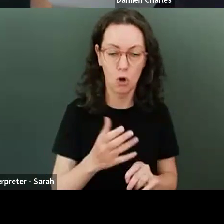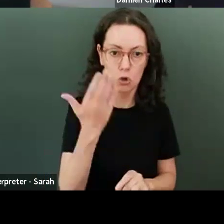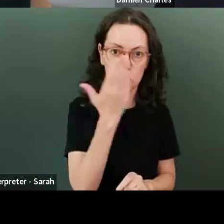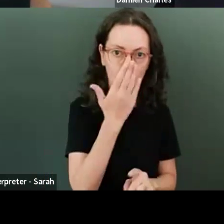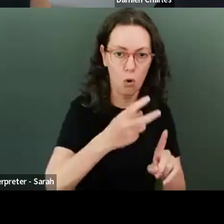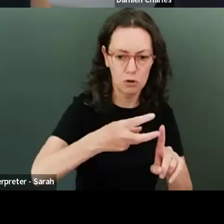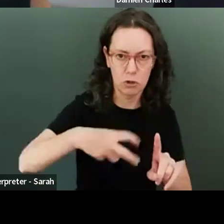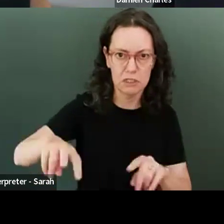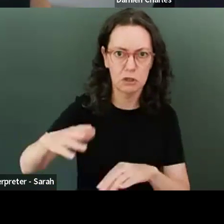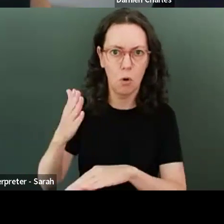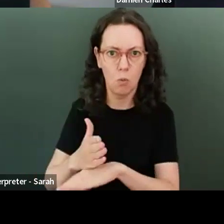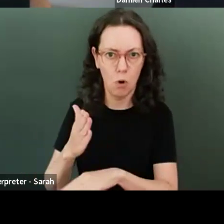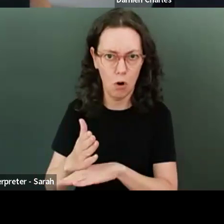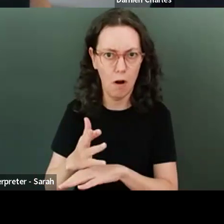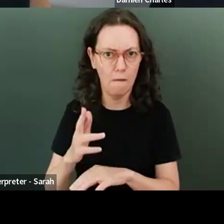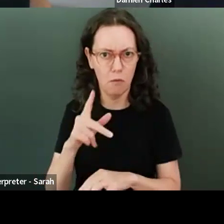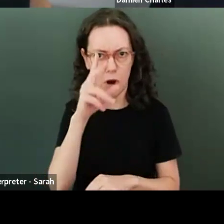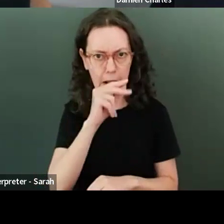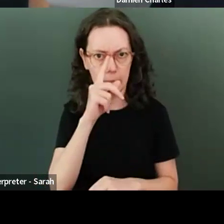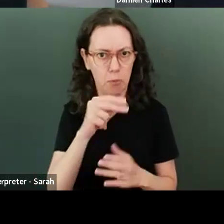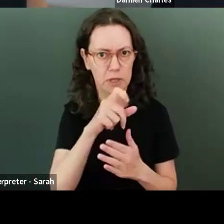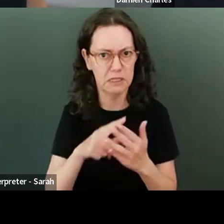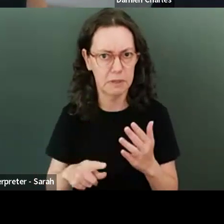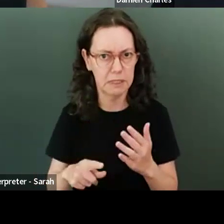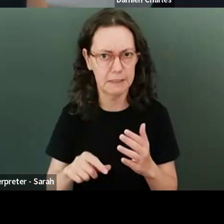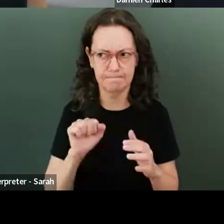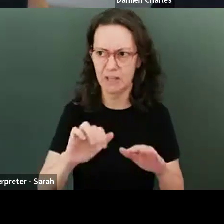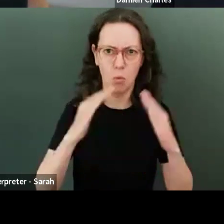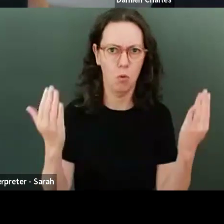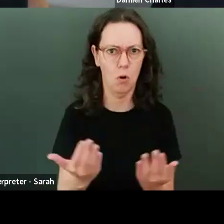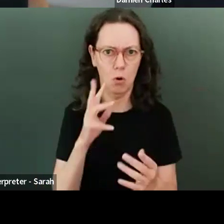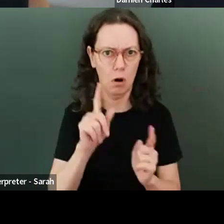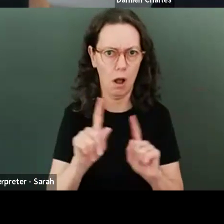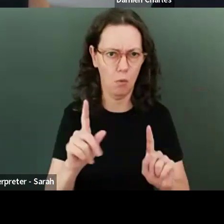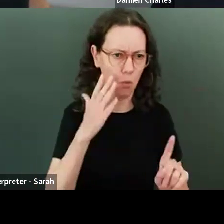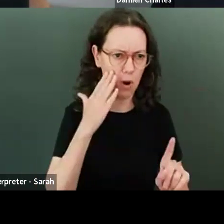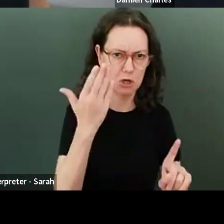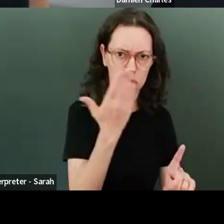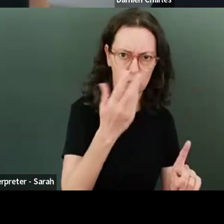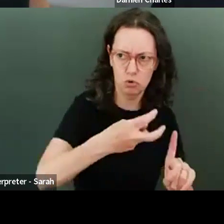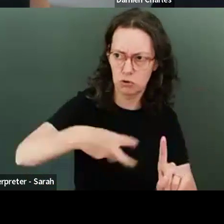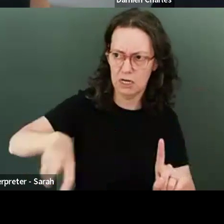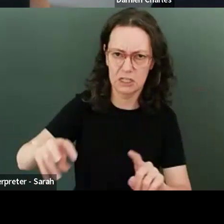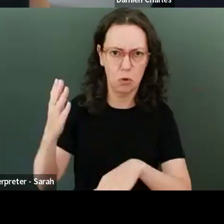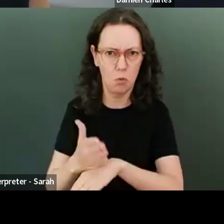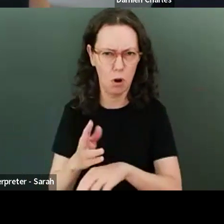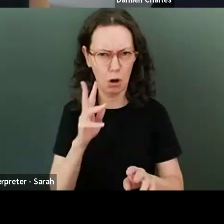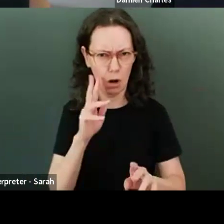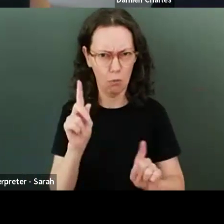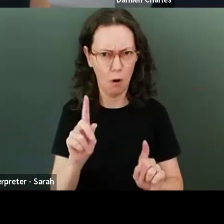disabilities and the ecosystem in which those transitions occur and then